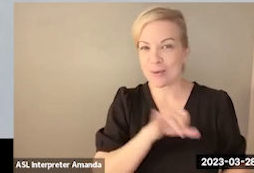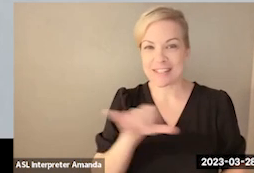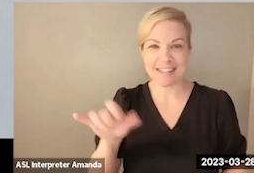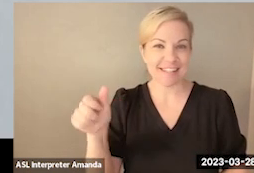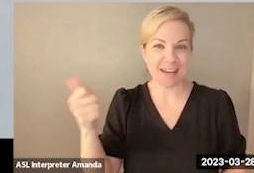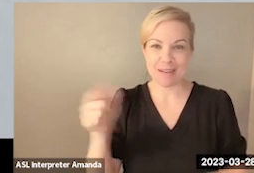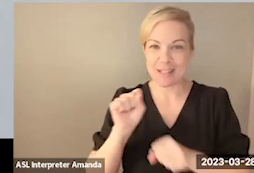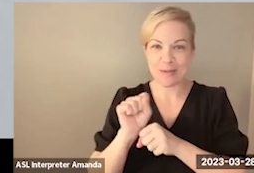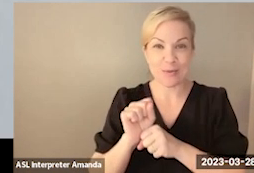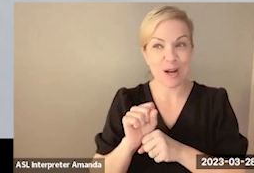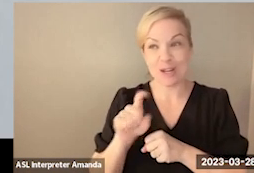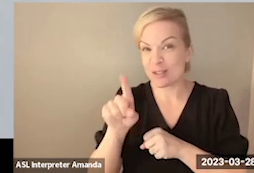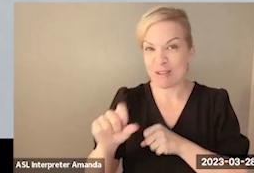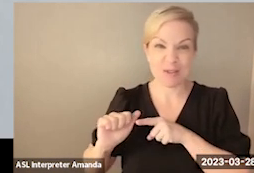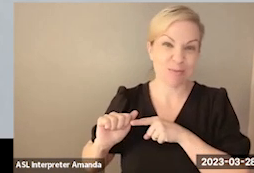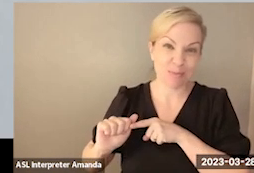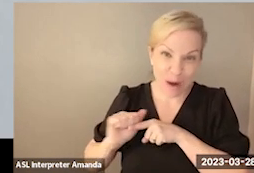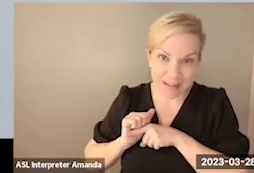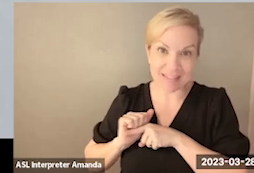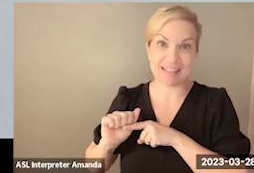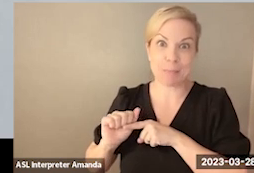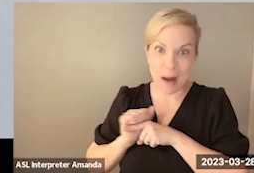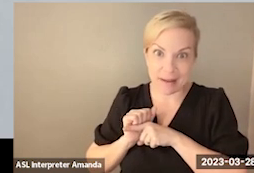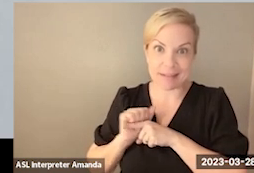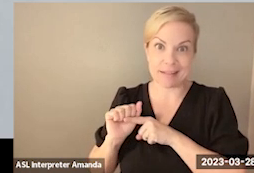Debbie Stine, Science & Technology Policy Academy: practice practice, whatever it is, for to get to Carnegie Hall.